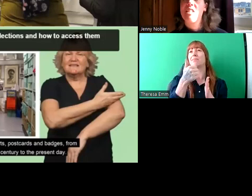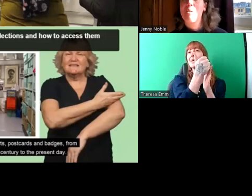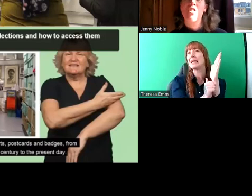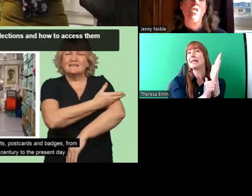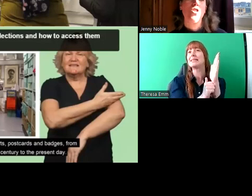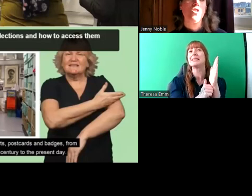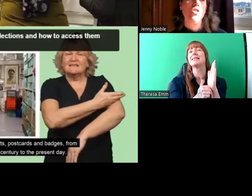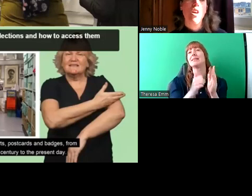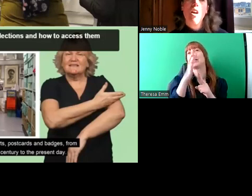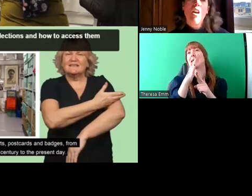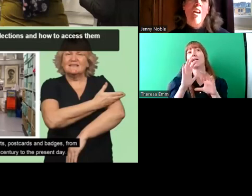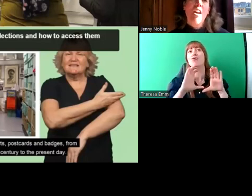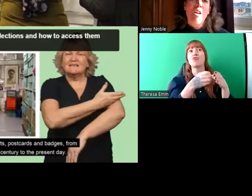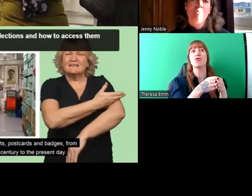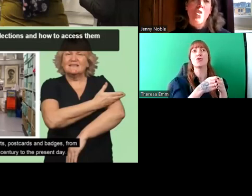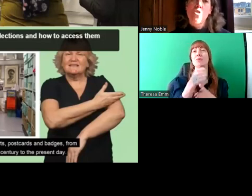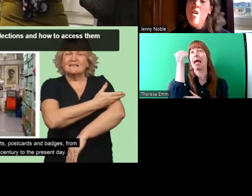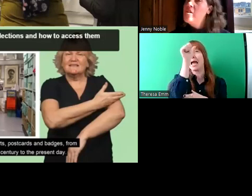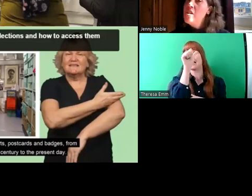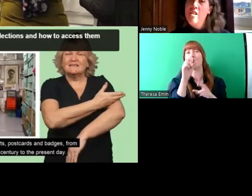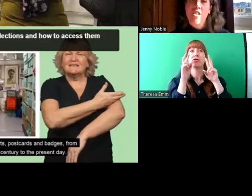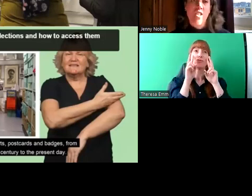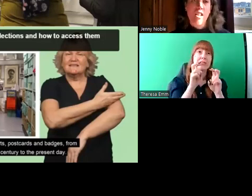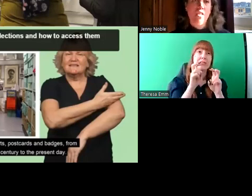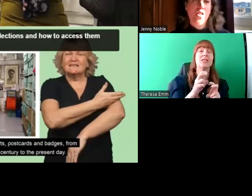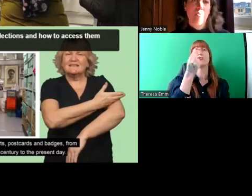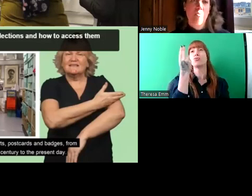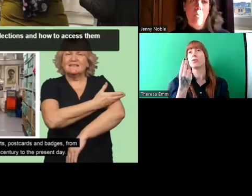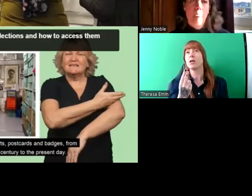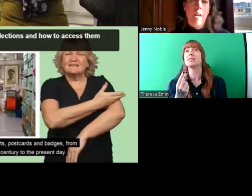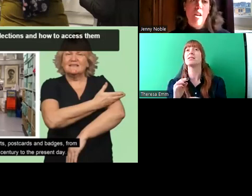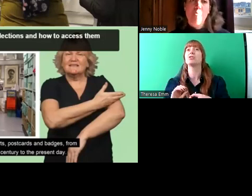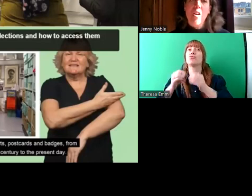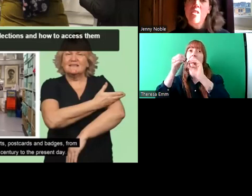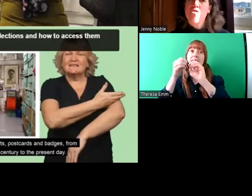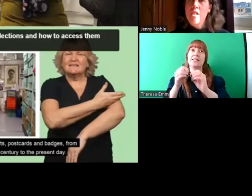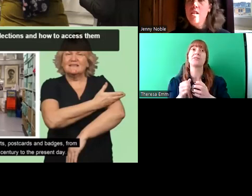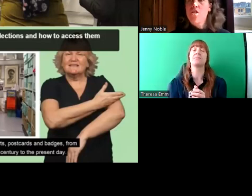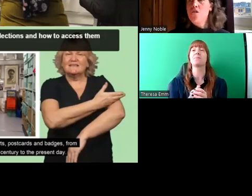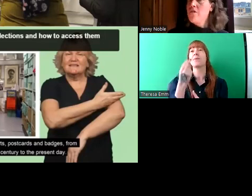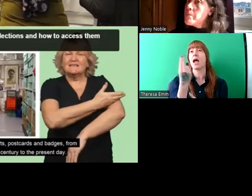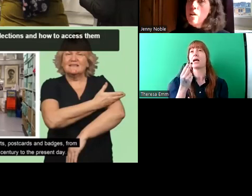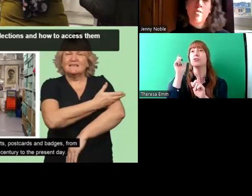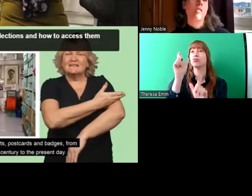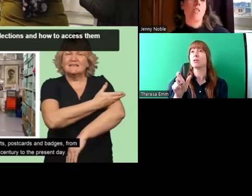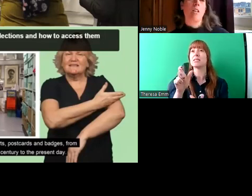academic researchers, to artists and creatives, artists in residence -who do deep delves into the